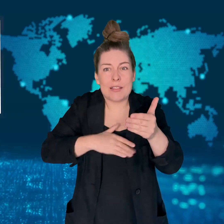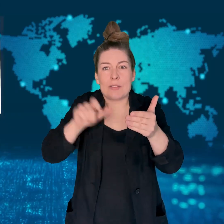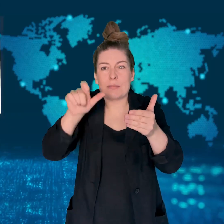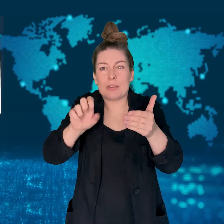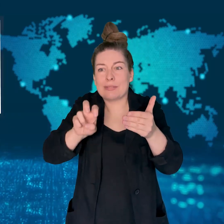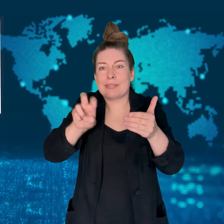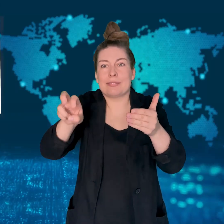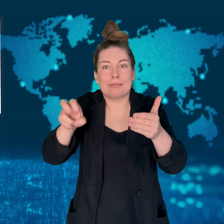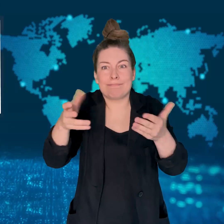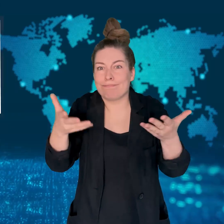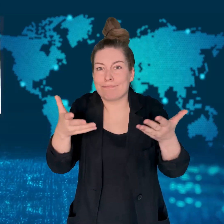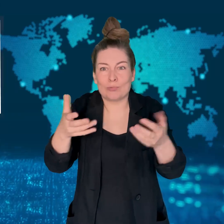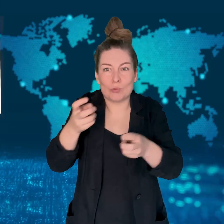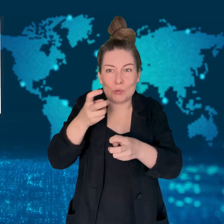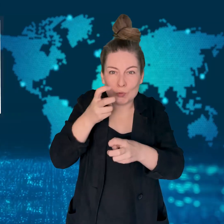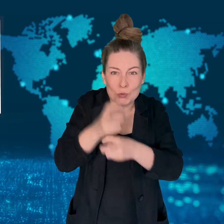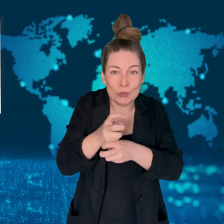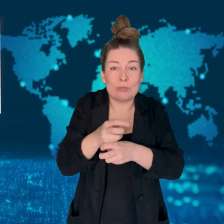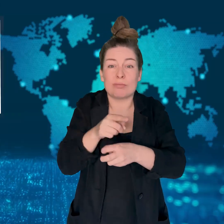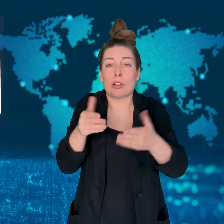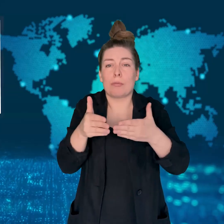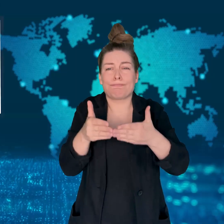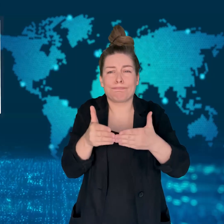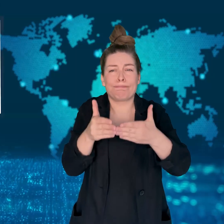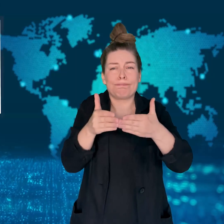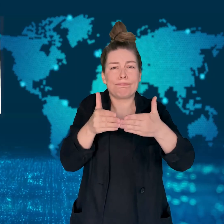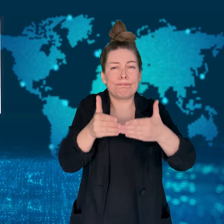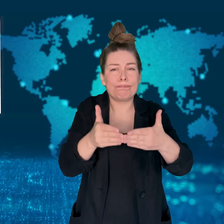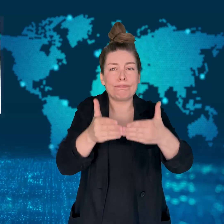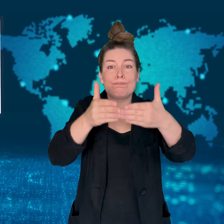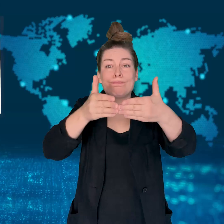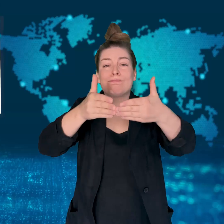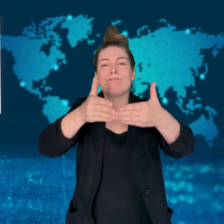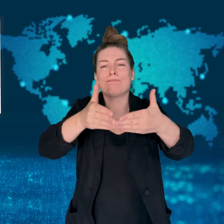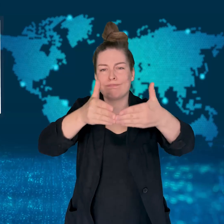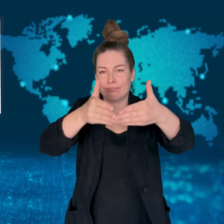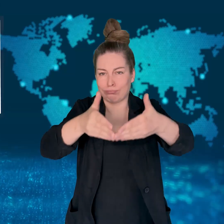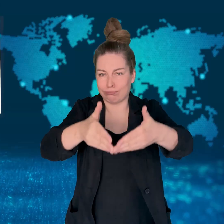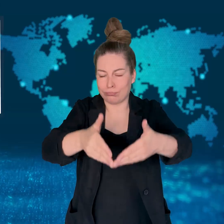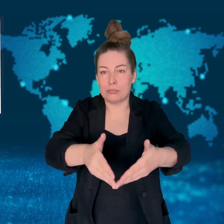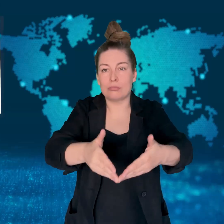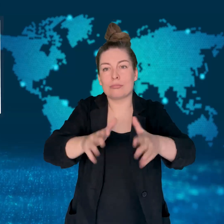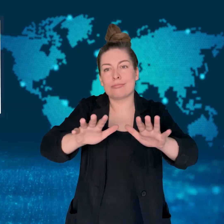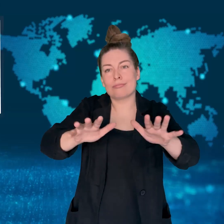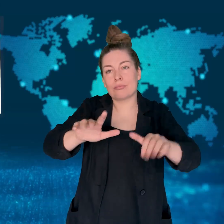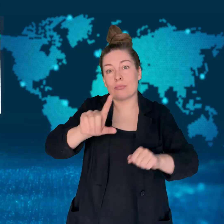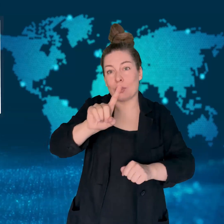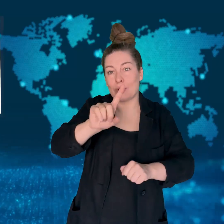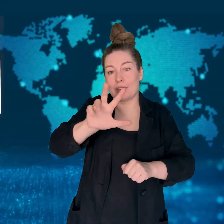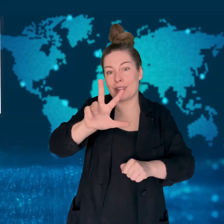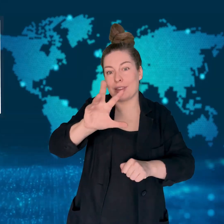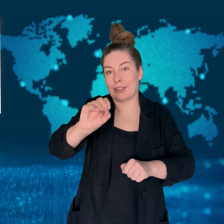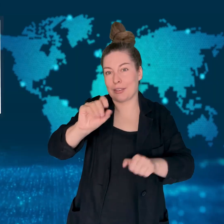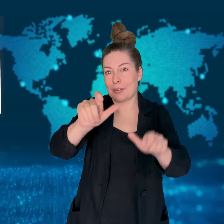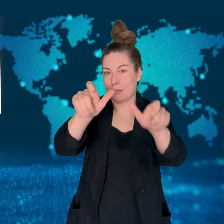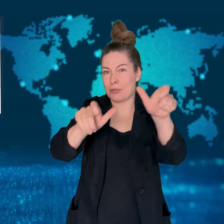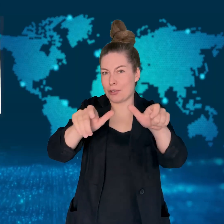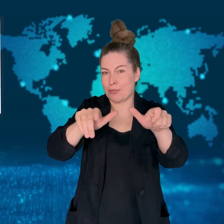It was not licensed to carry people.